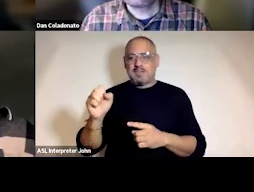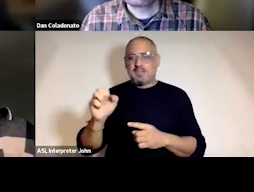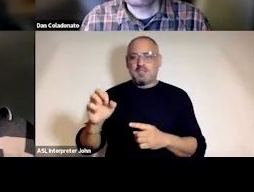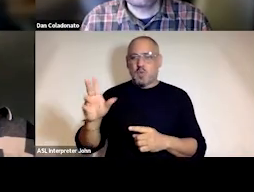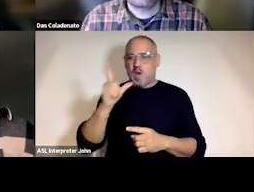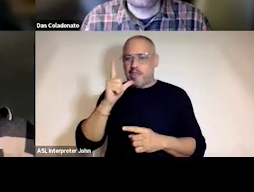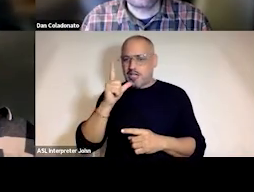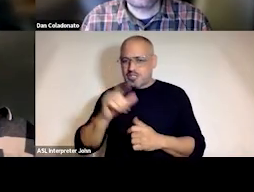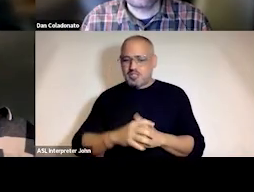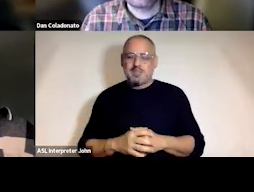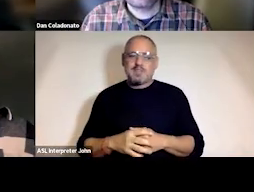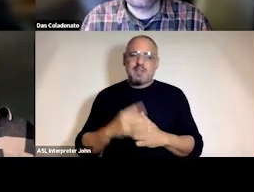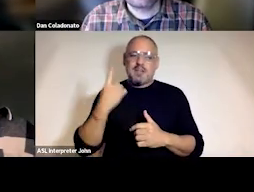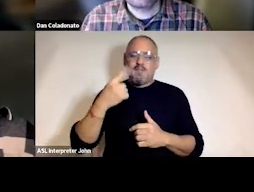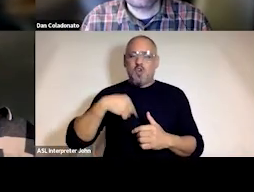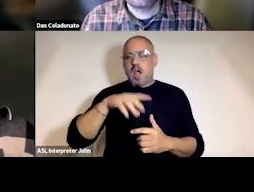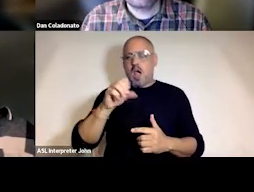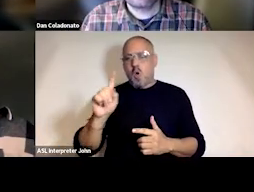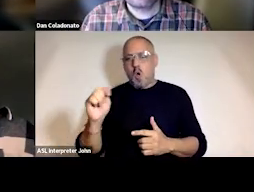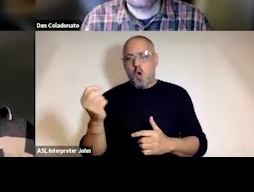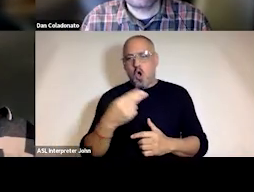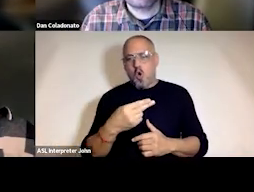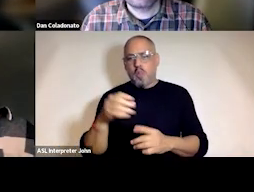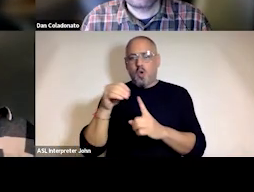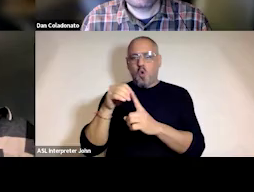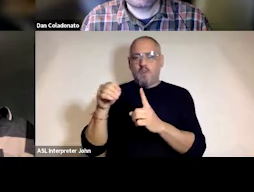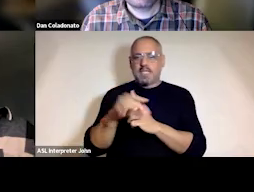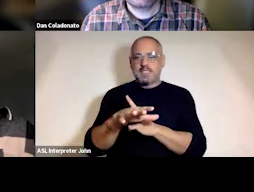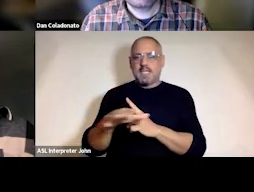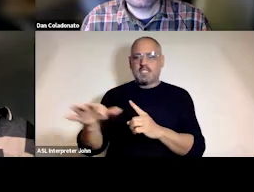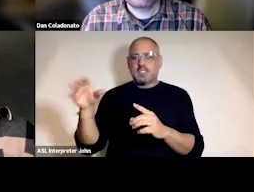and for our OAT orientation in January.